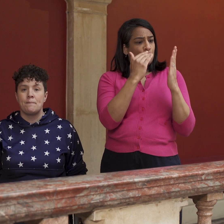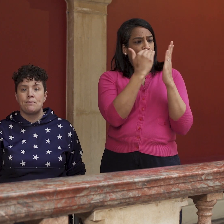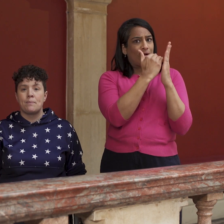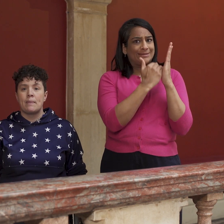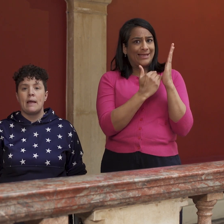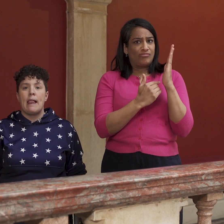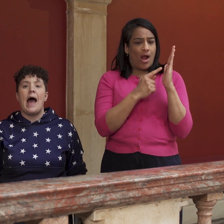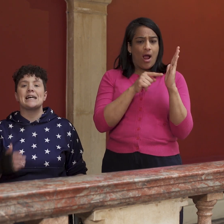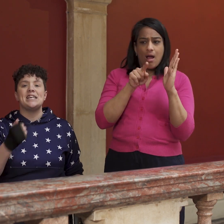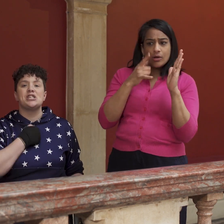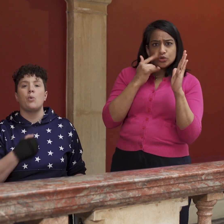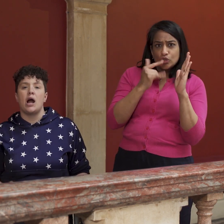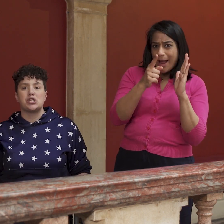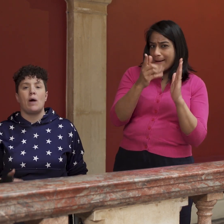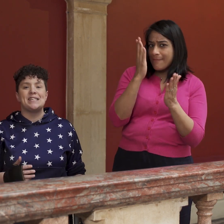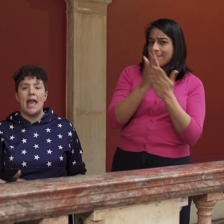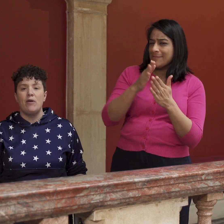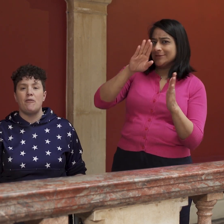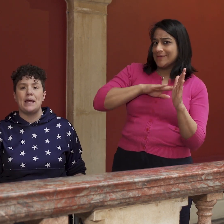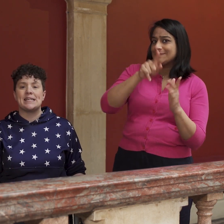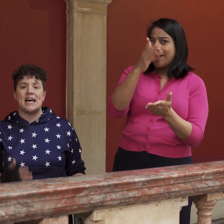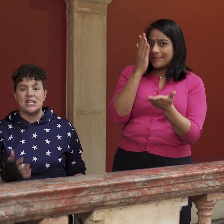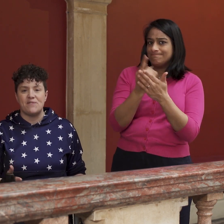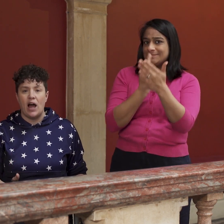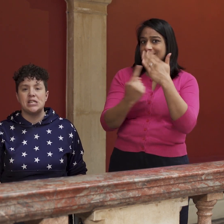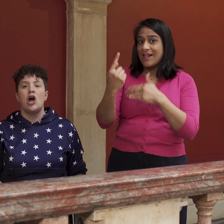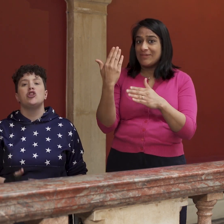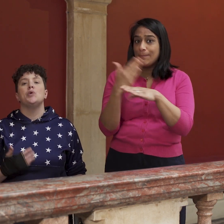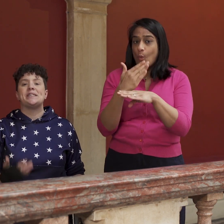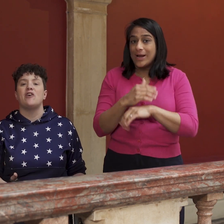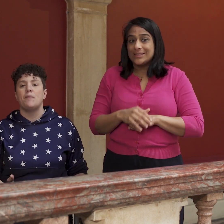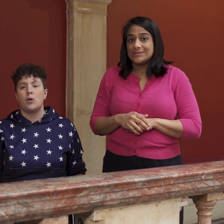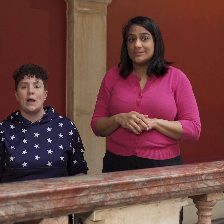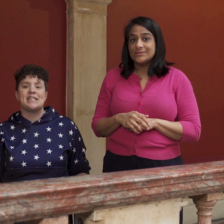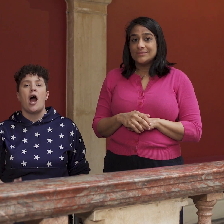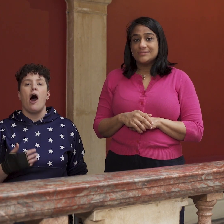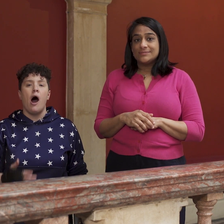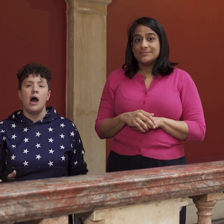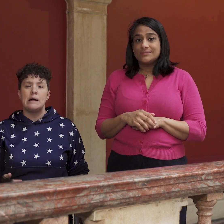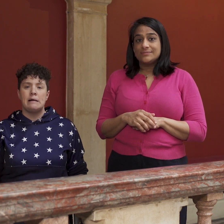biscuit Access to Work’s criteria for being satisfied that you are self-employed are: